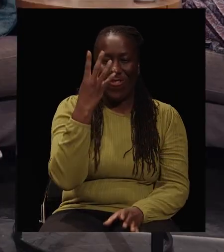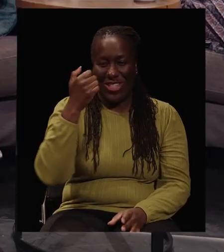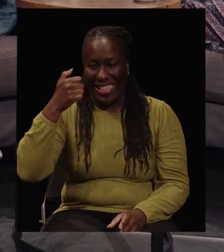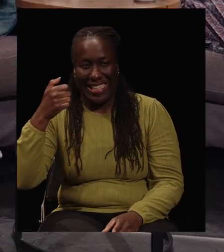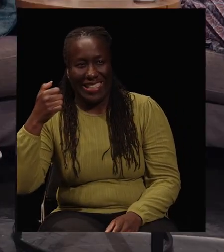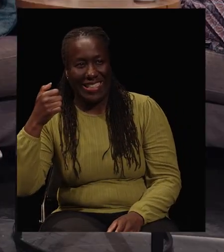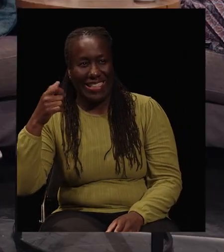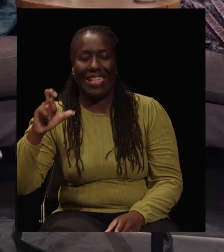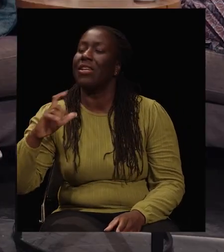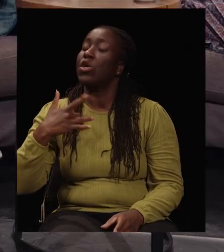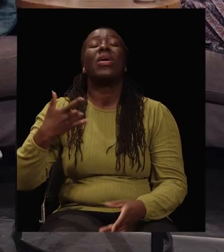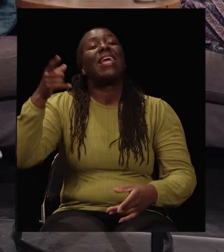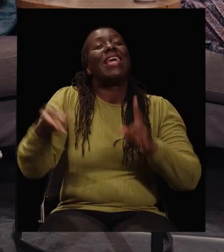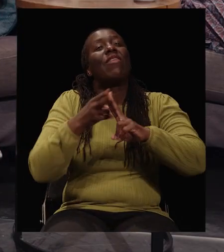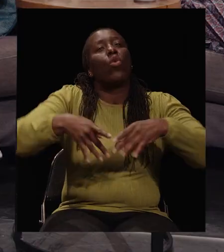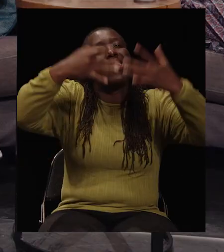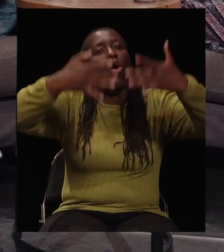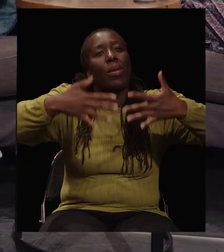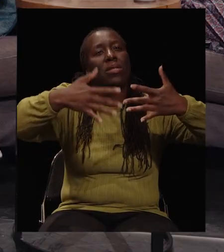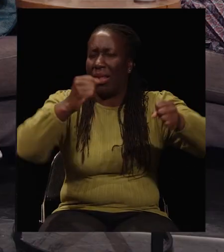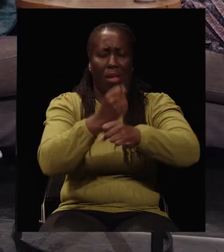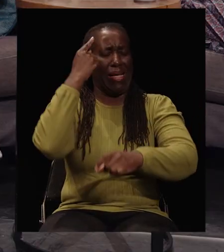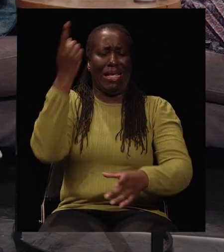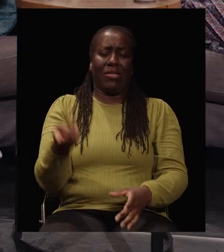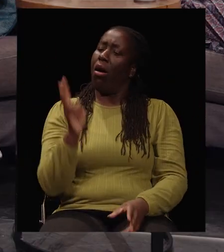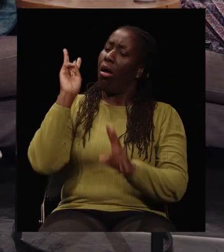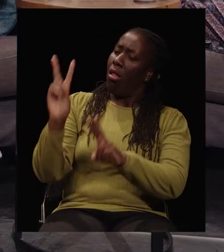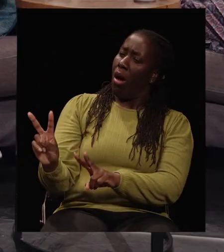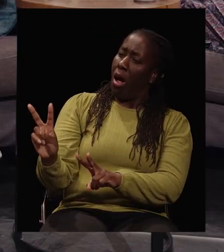So even if you're an economist, it made sense. So looking at that, I can't tell you